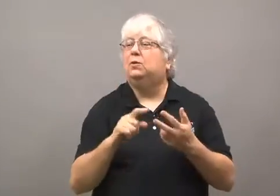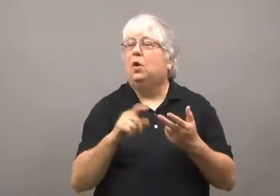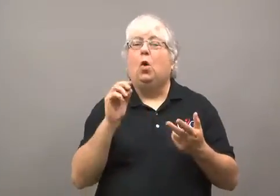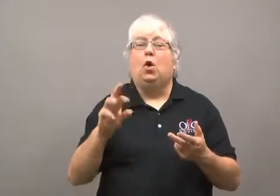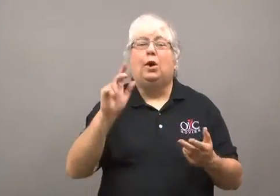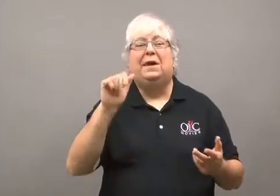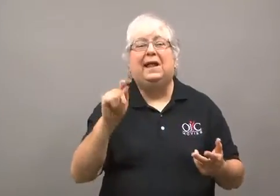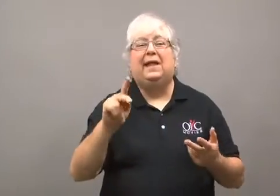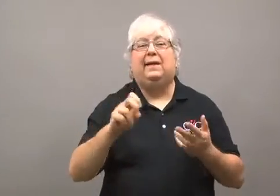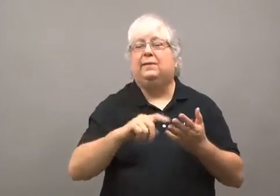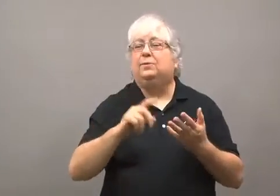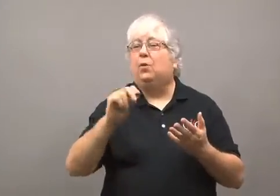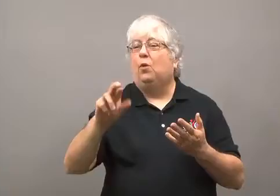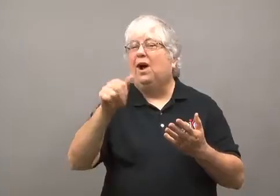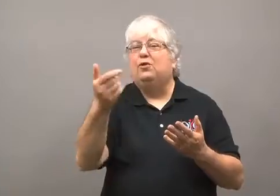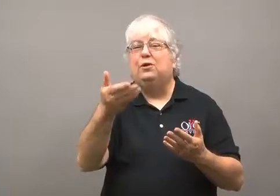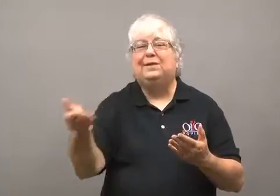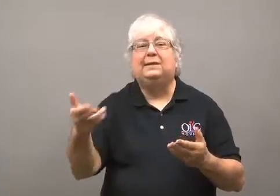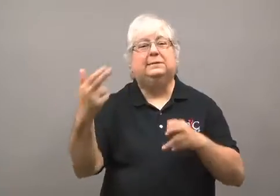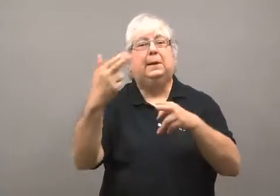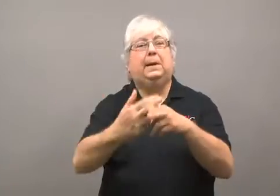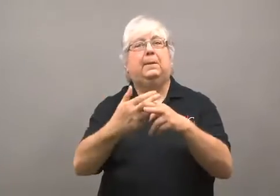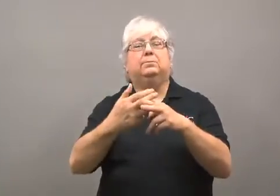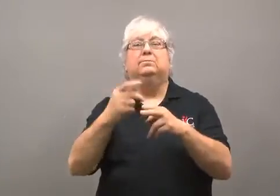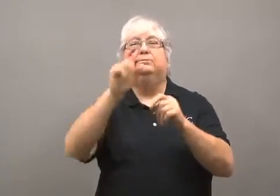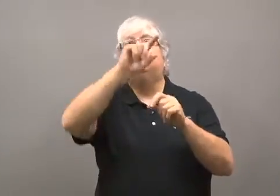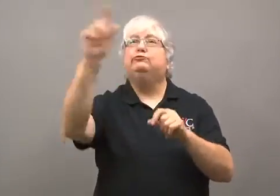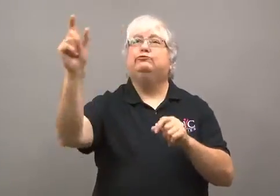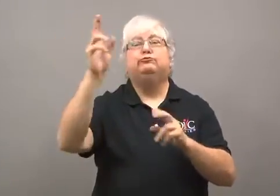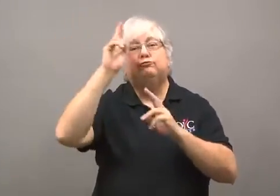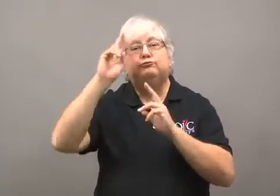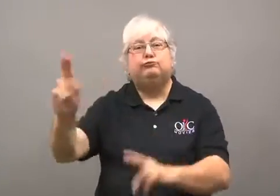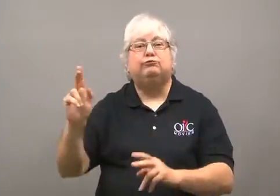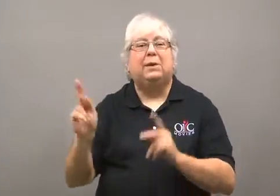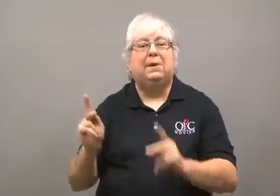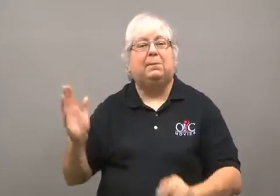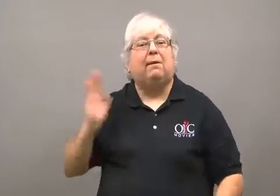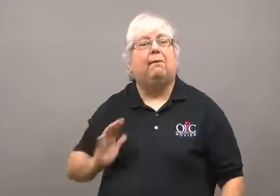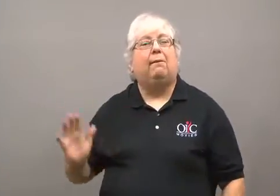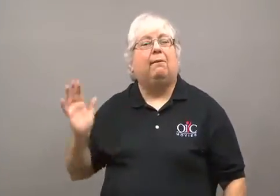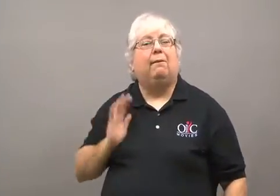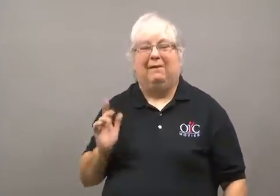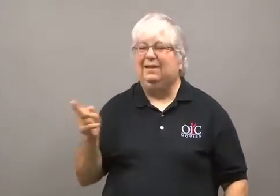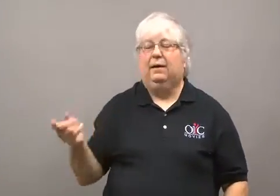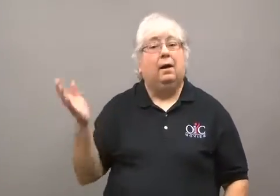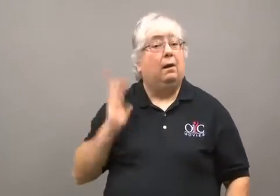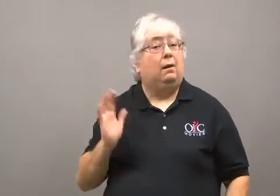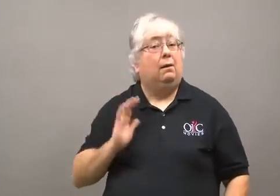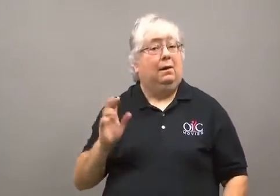lakes and other landmarks and buildings named after people from long ago.